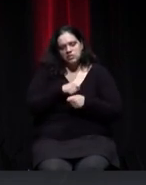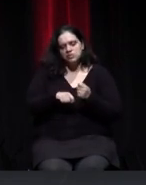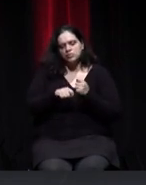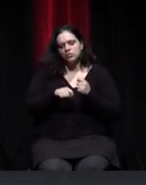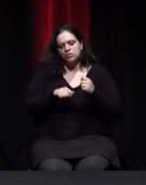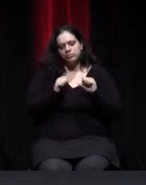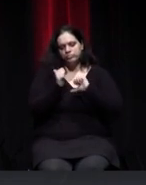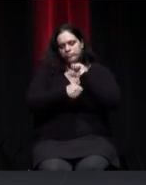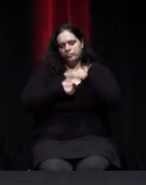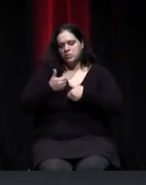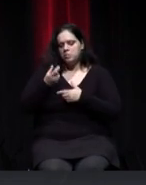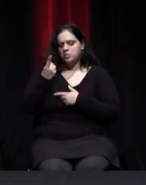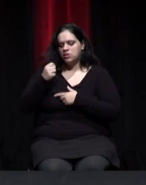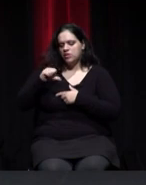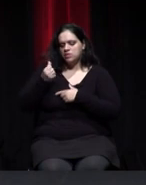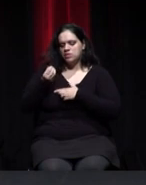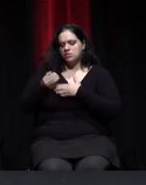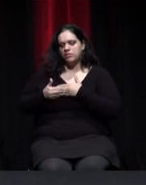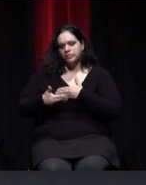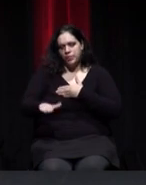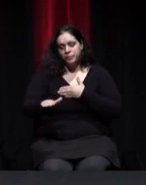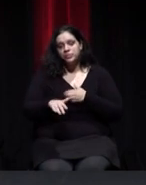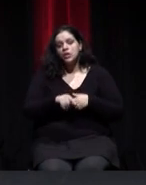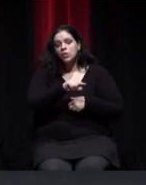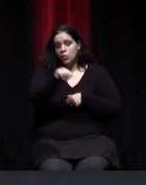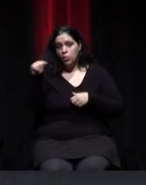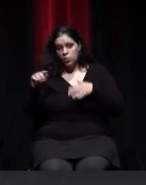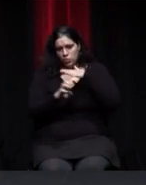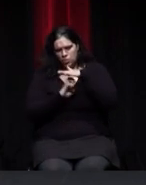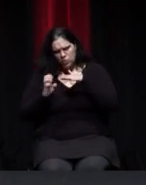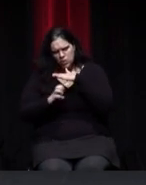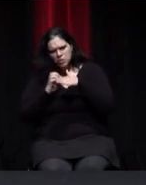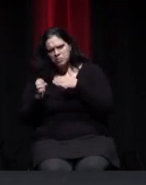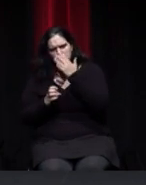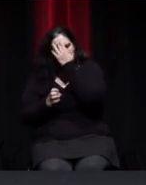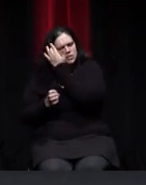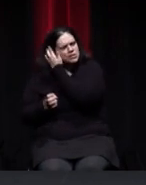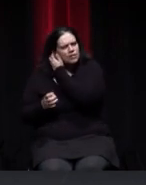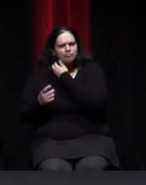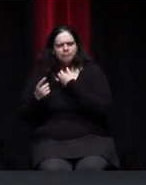So, companies have put at stake values as